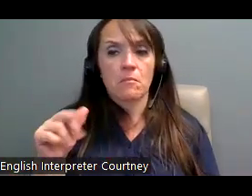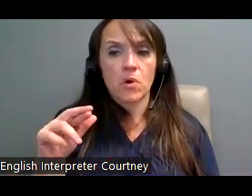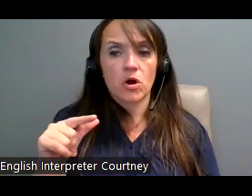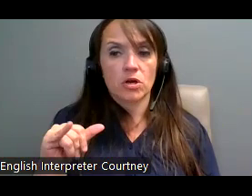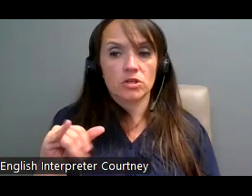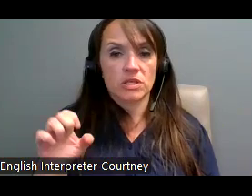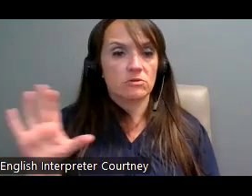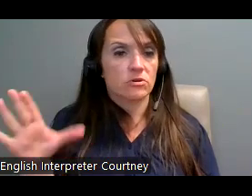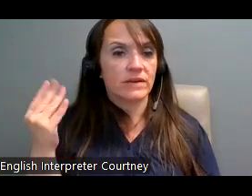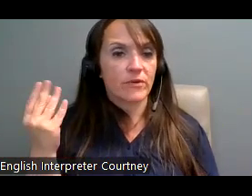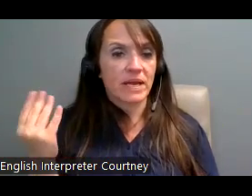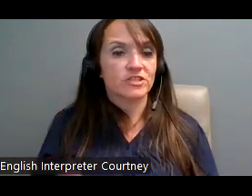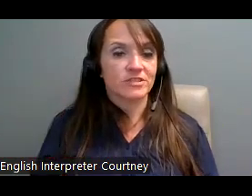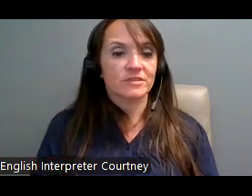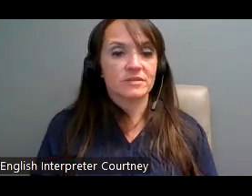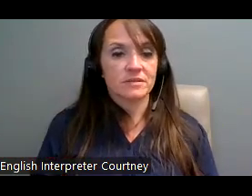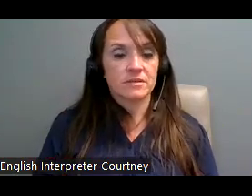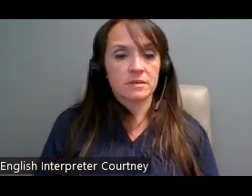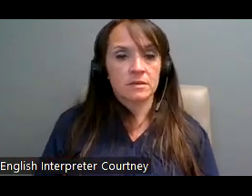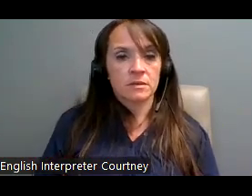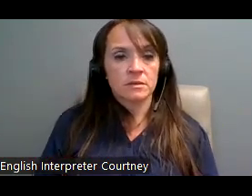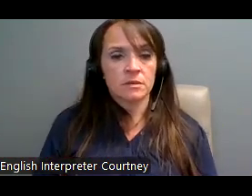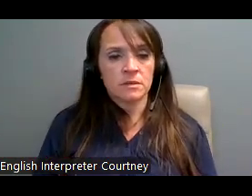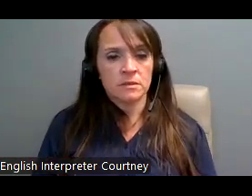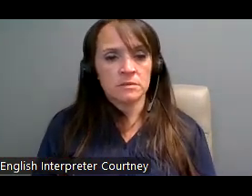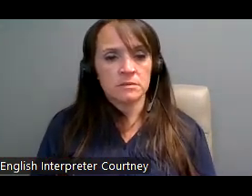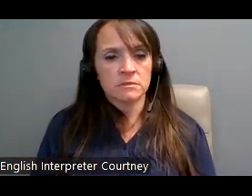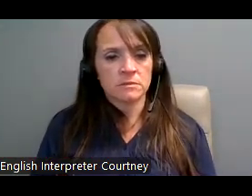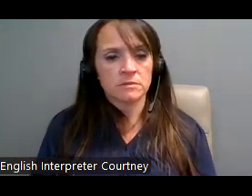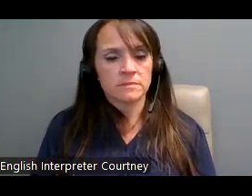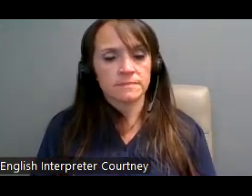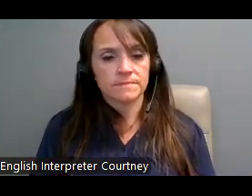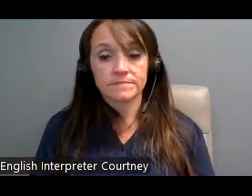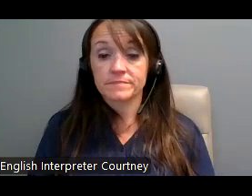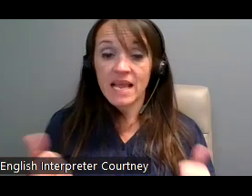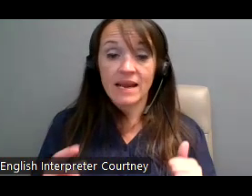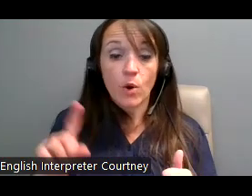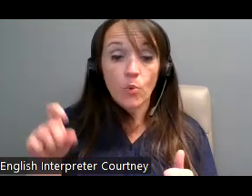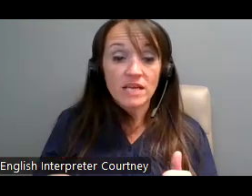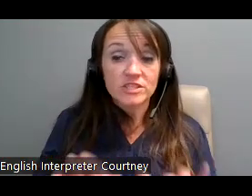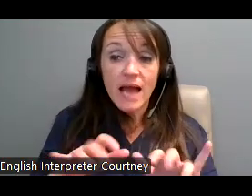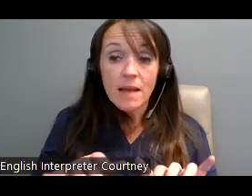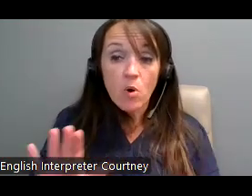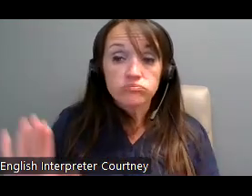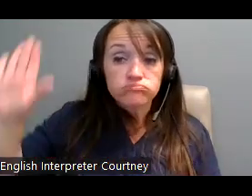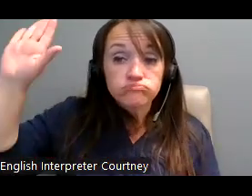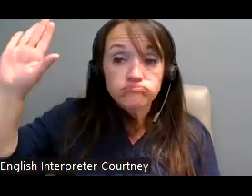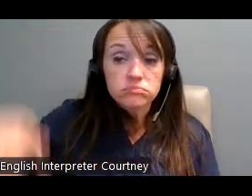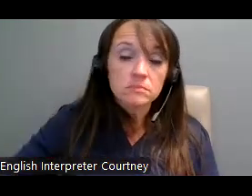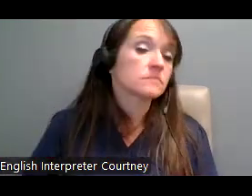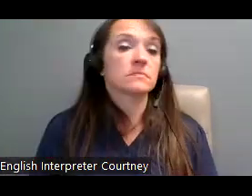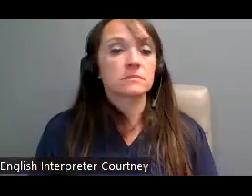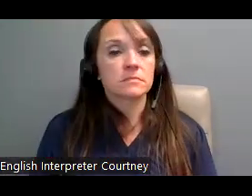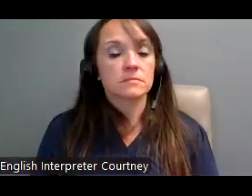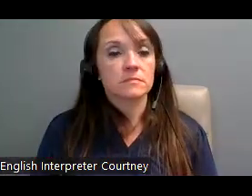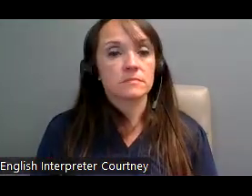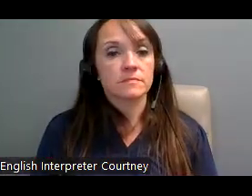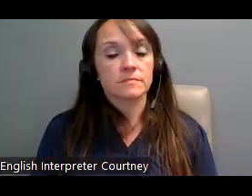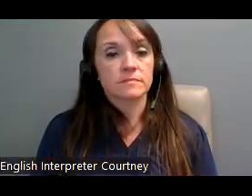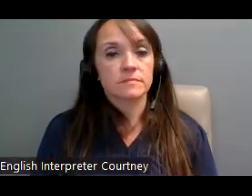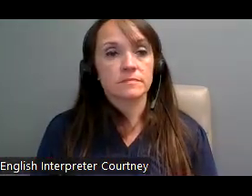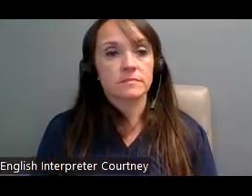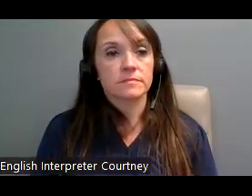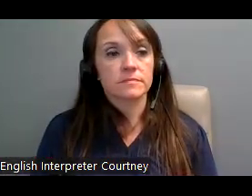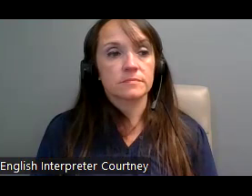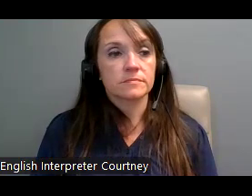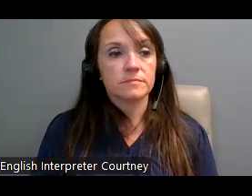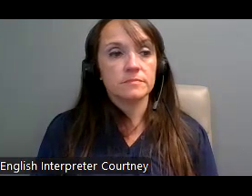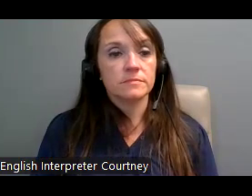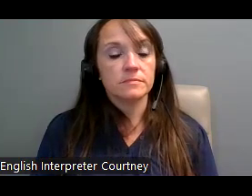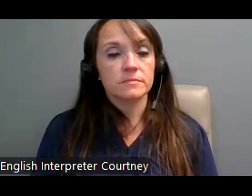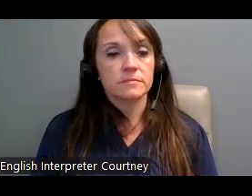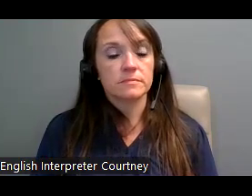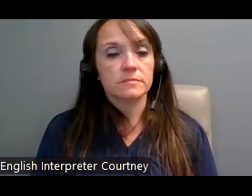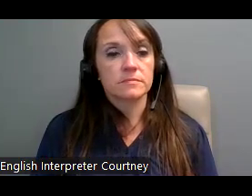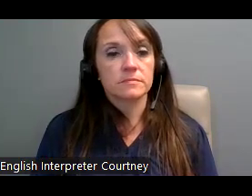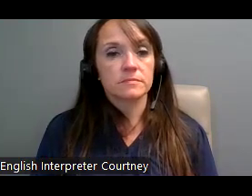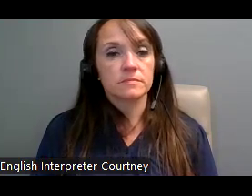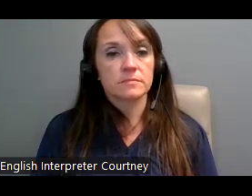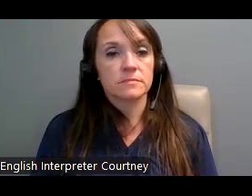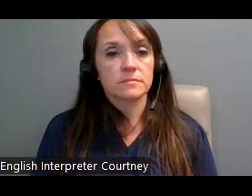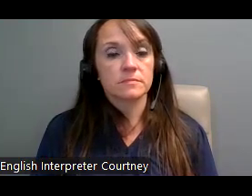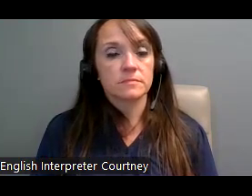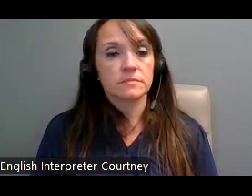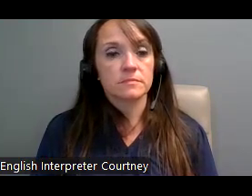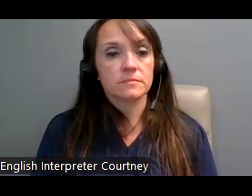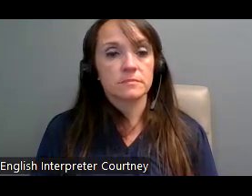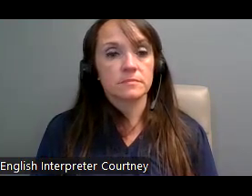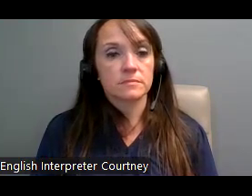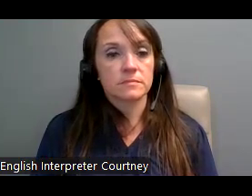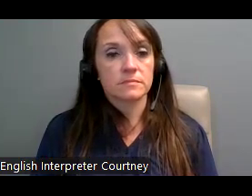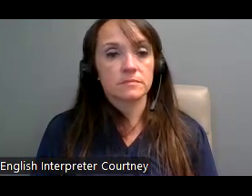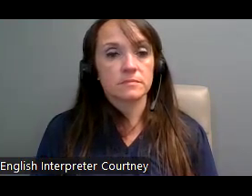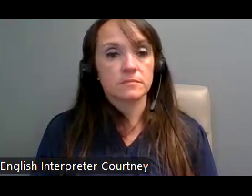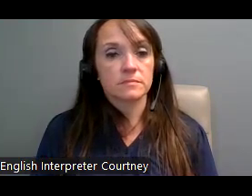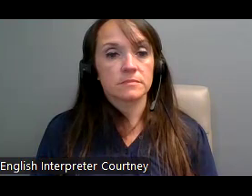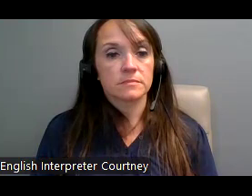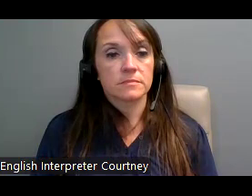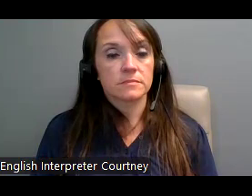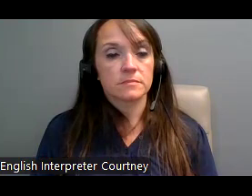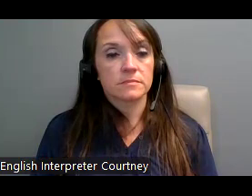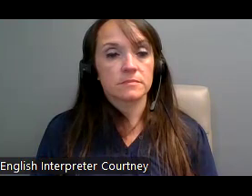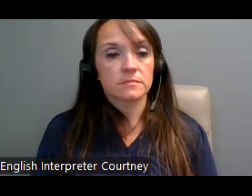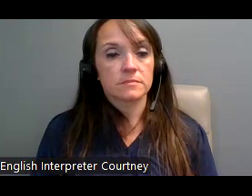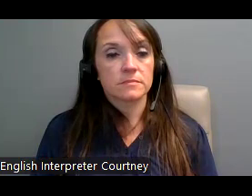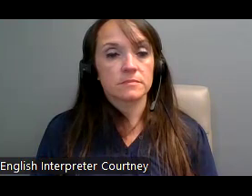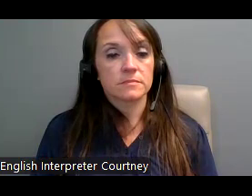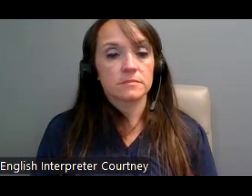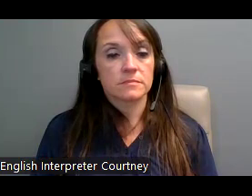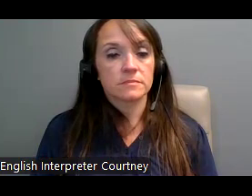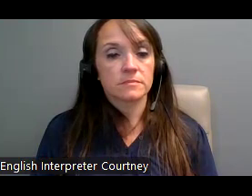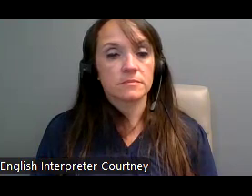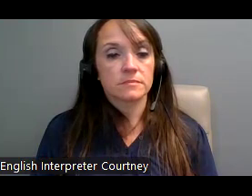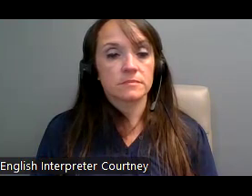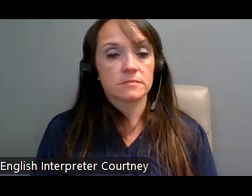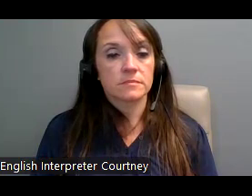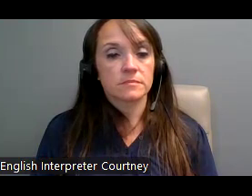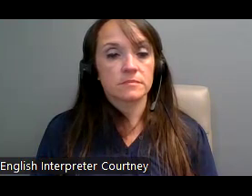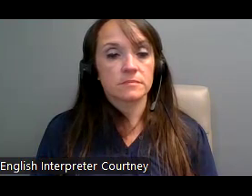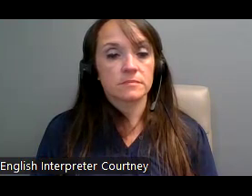that would be great. You can raise your hand or put something on the chat box.